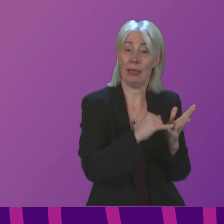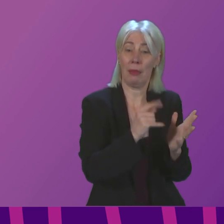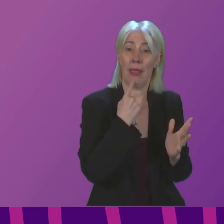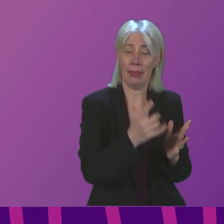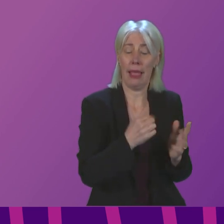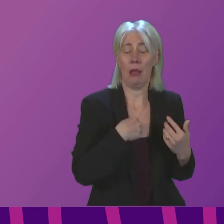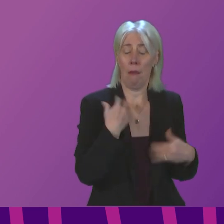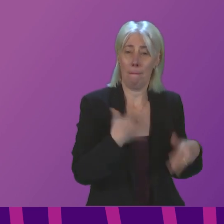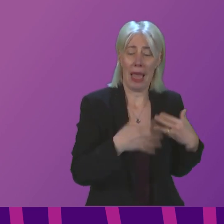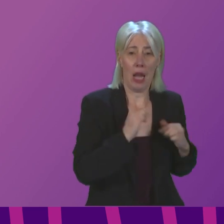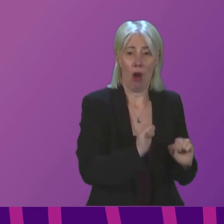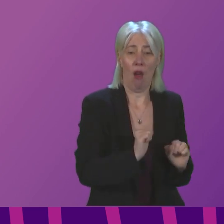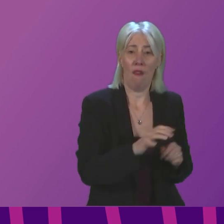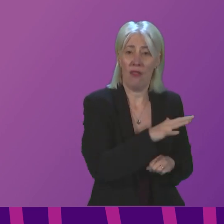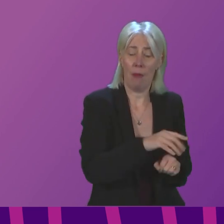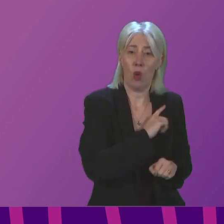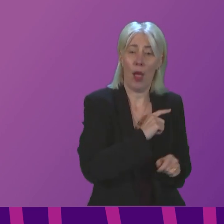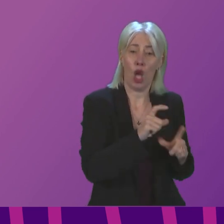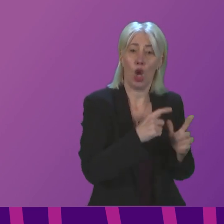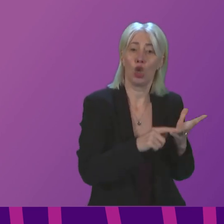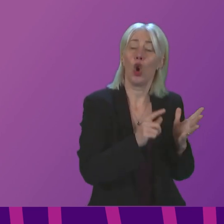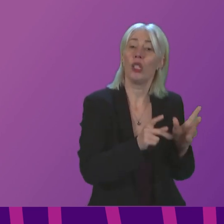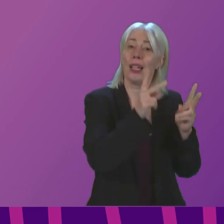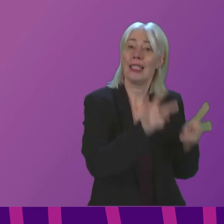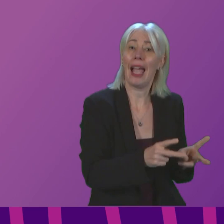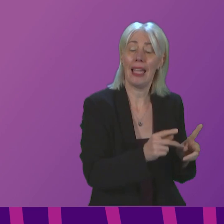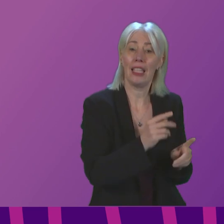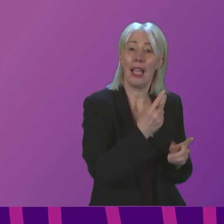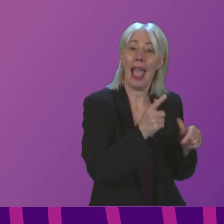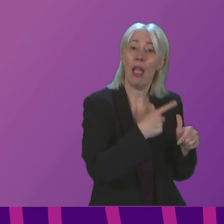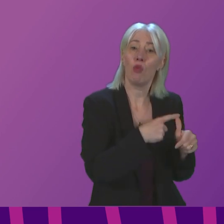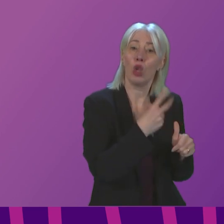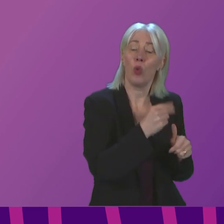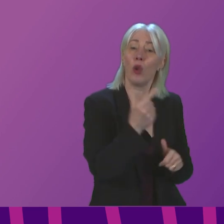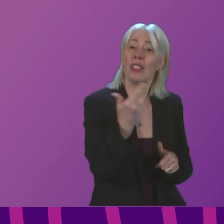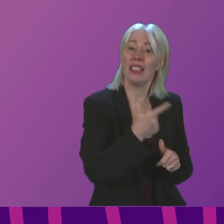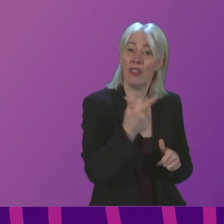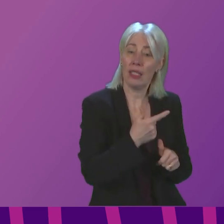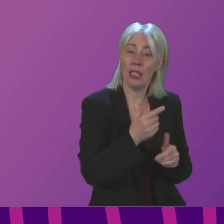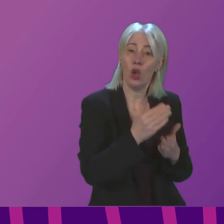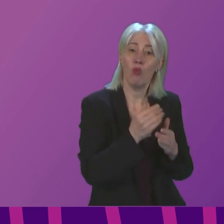has endured since the death of her daughter, Sophia, in April 2017 at just 12 days old.